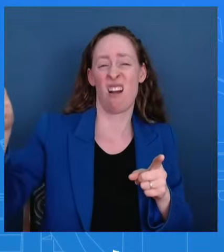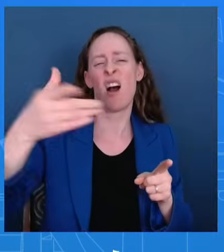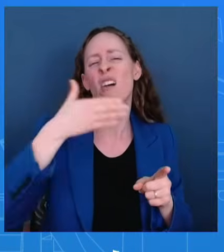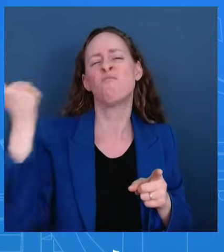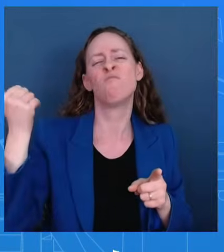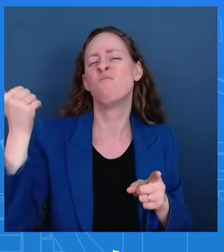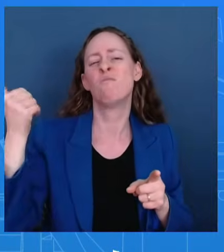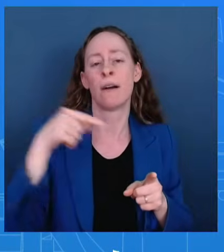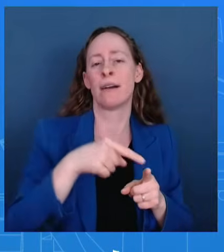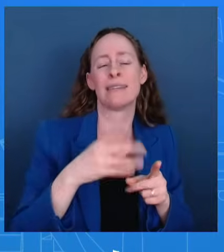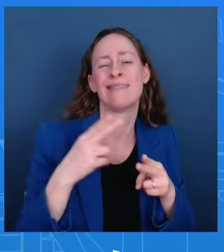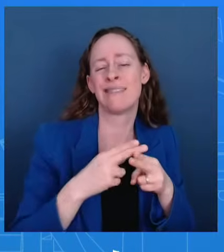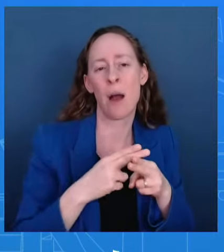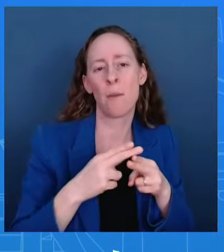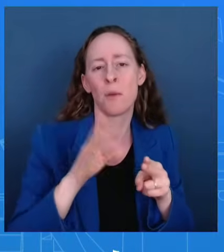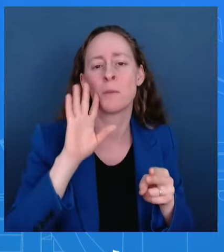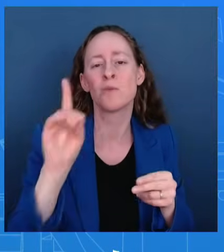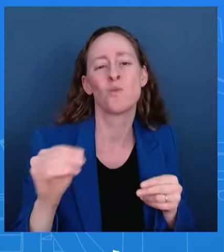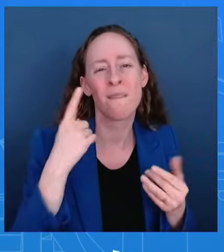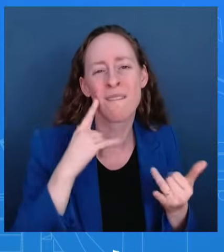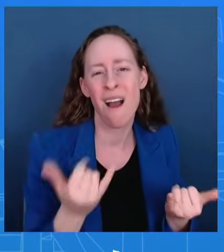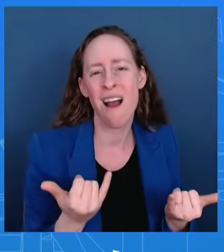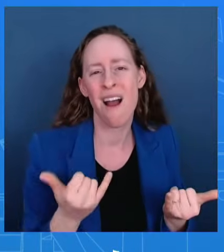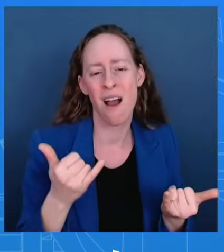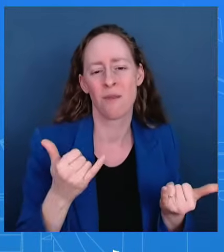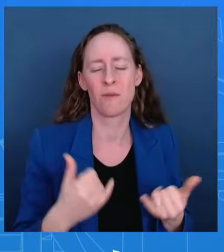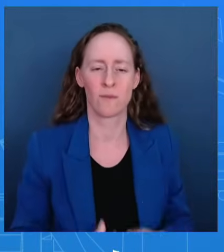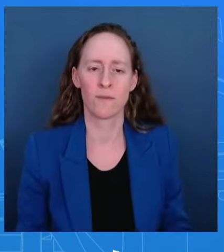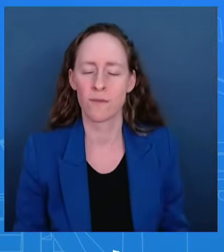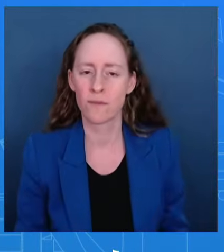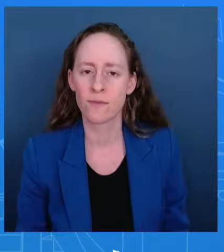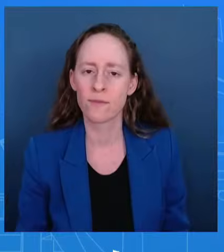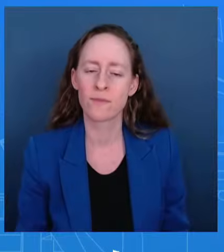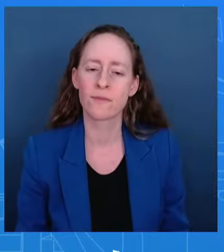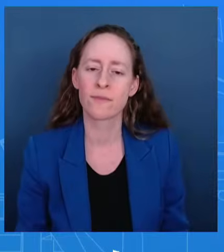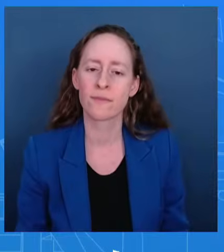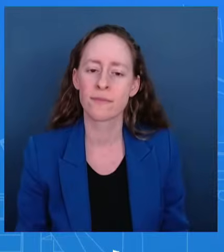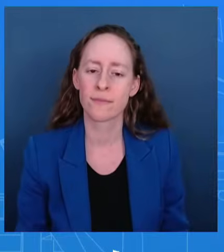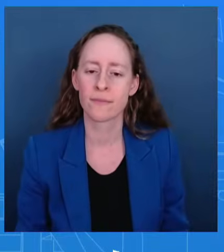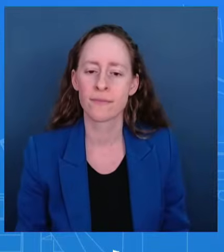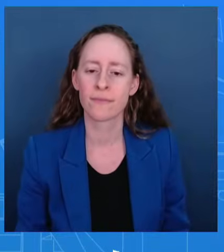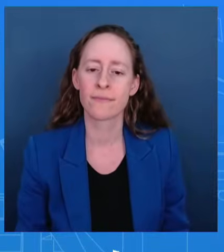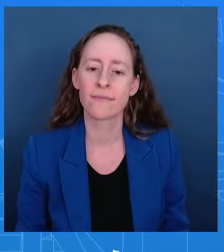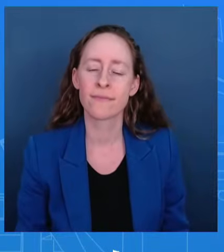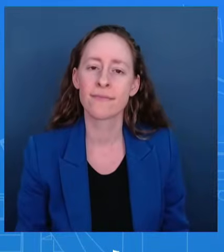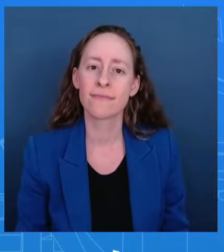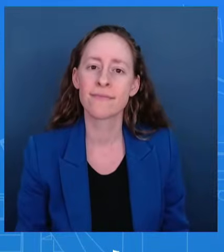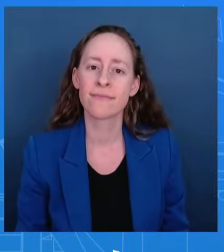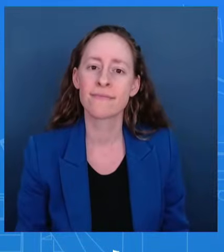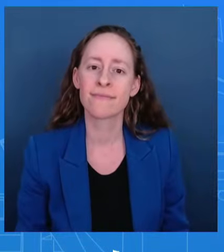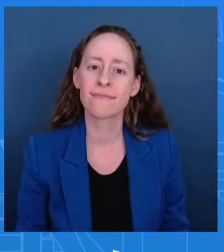The Press: Thanks a lot. Hey, Admiral. I have a question about the death toll in Gaza. Does President Biden have confidence